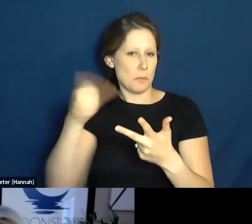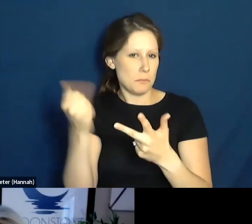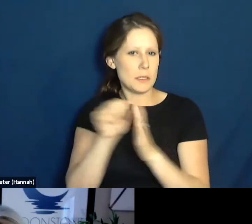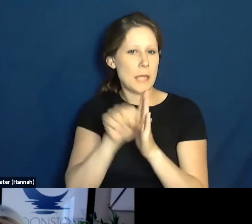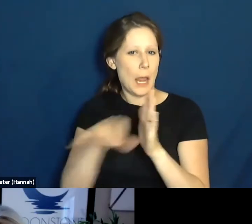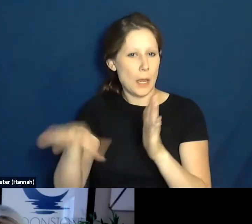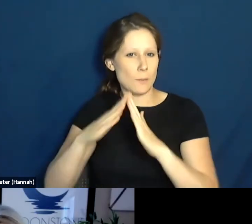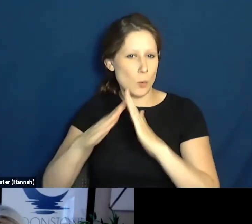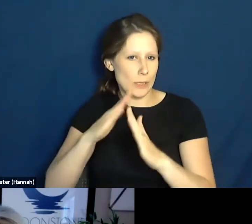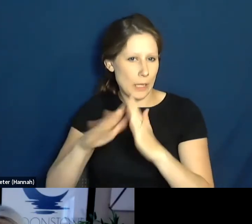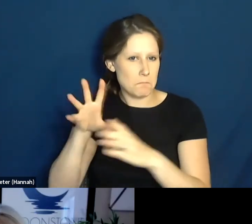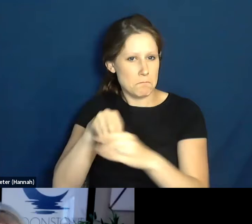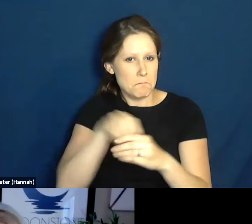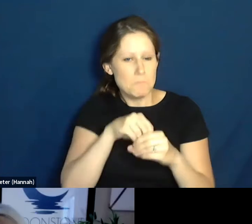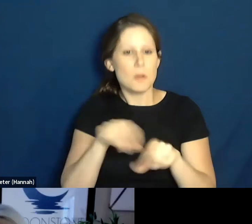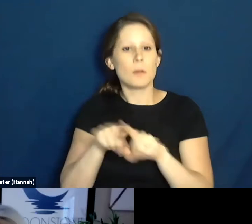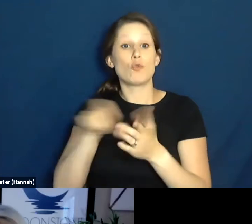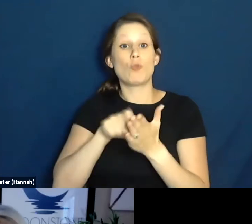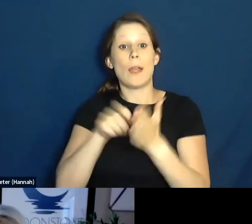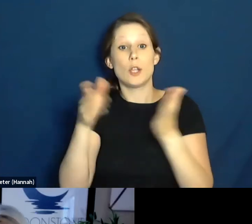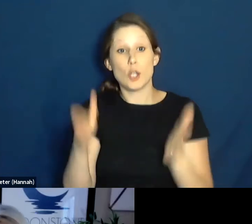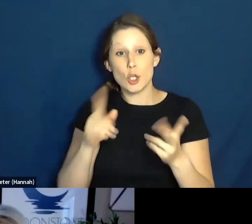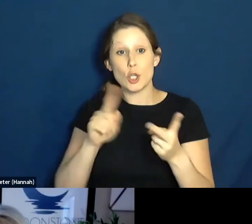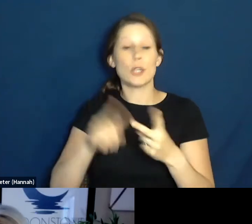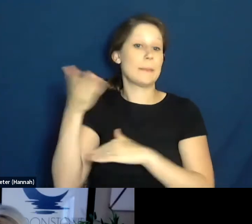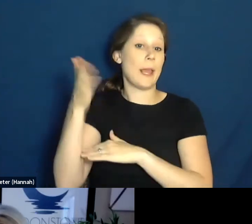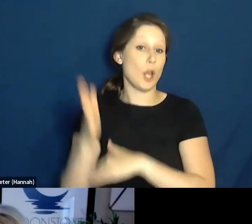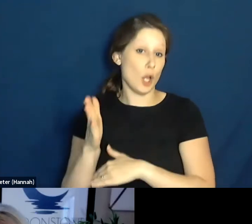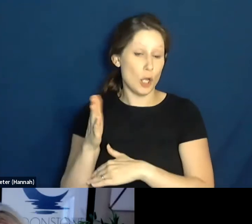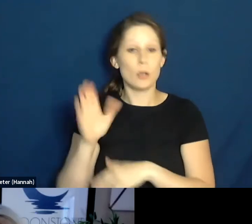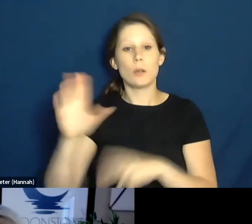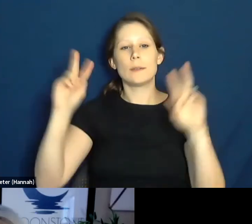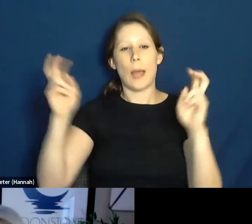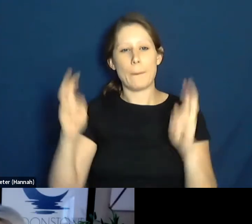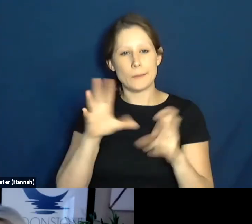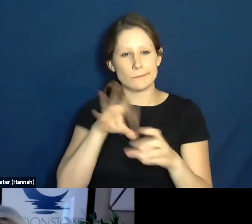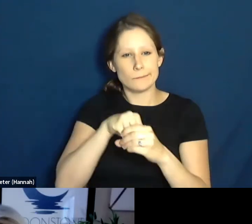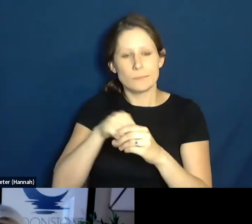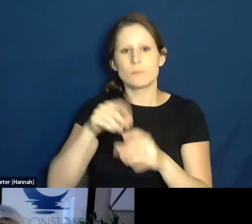frequent speaker at conferences and work shops, his topics include program development, strategic